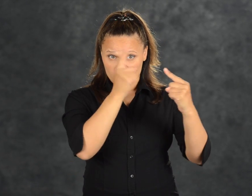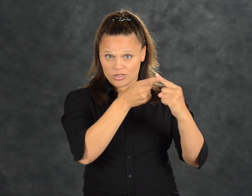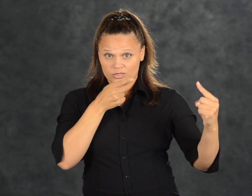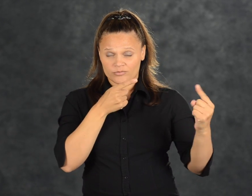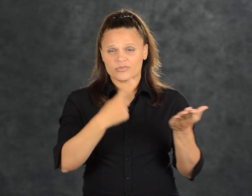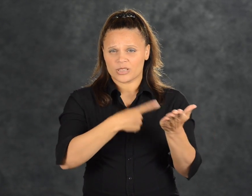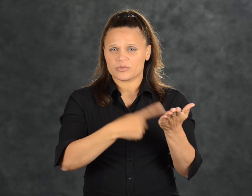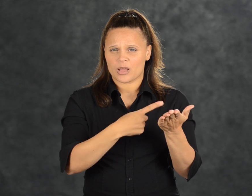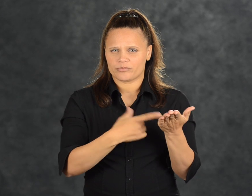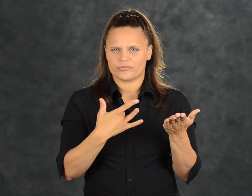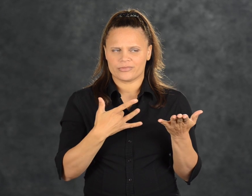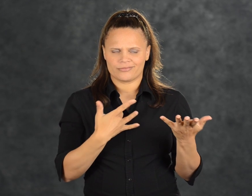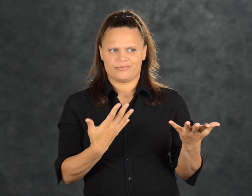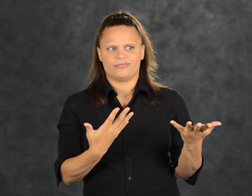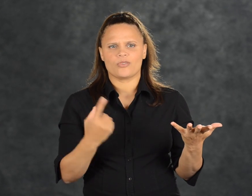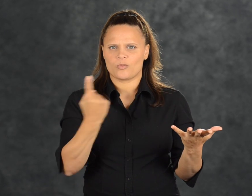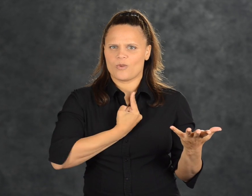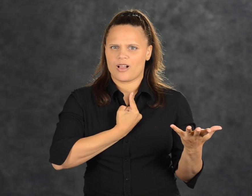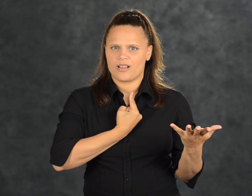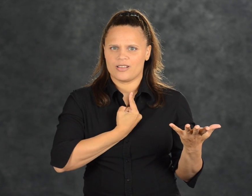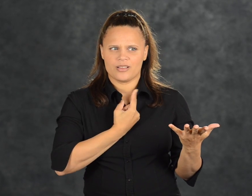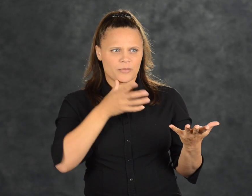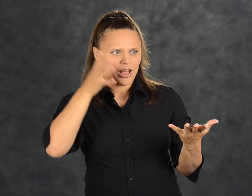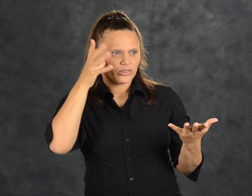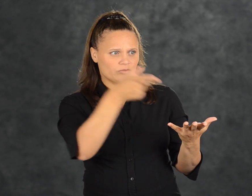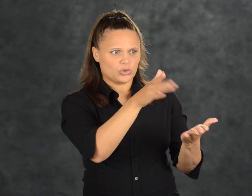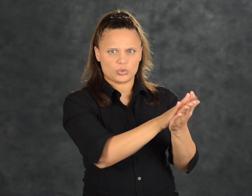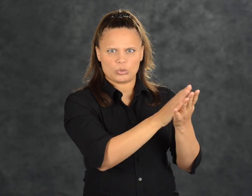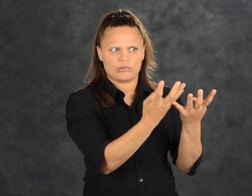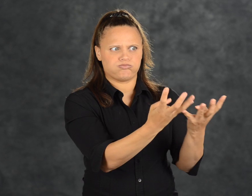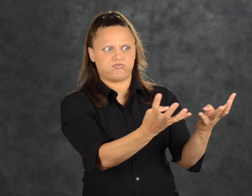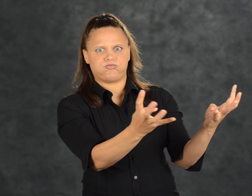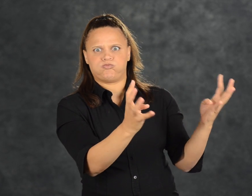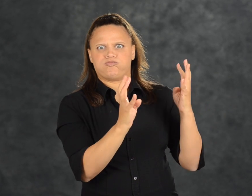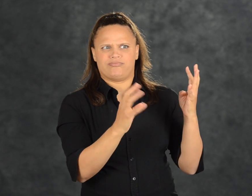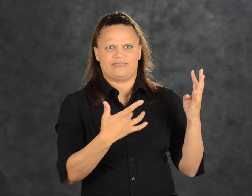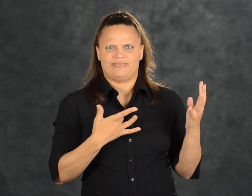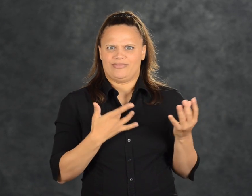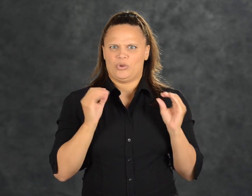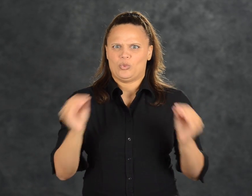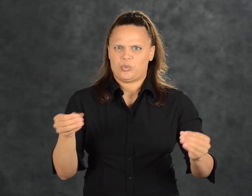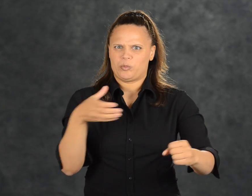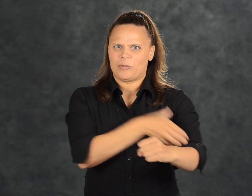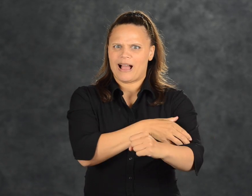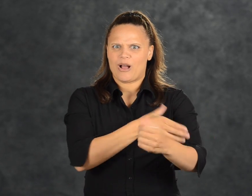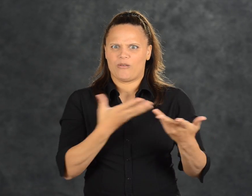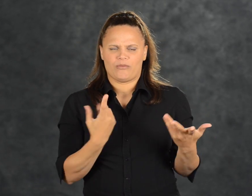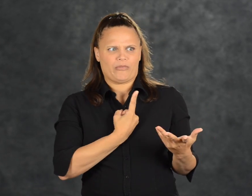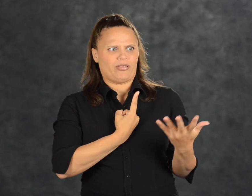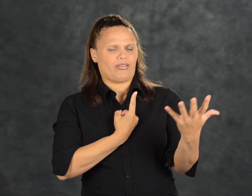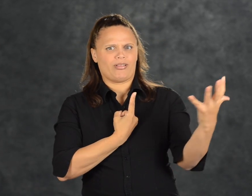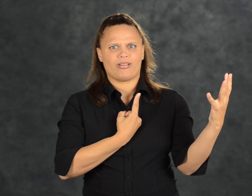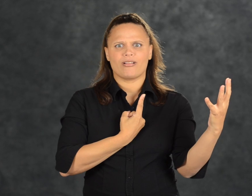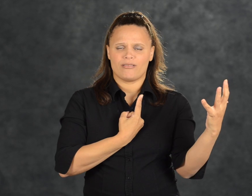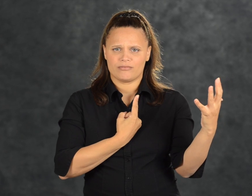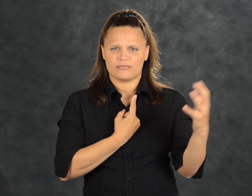When that happens, you can sometimes feel powerless or outnumbered.